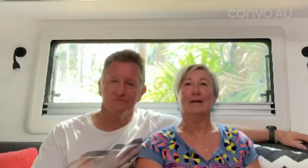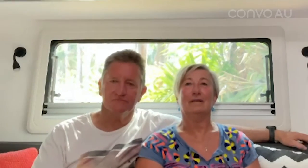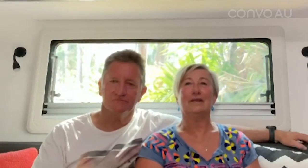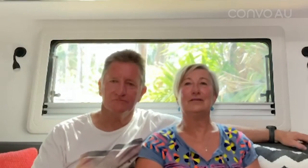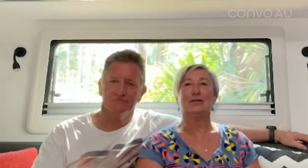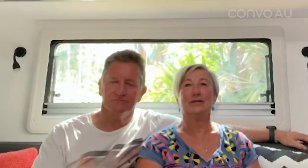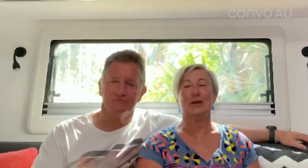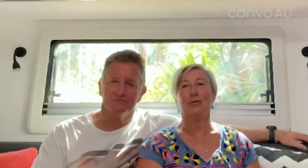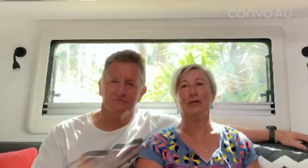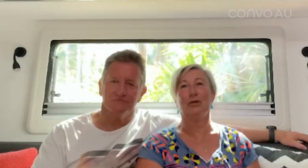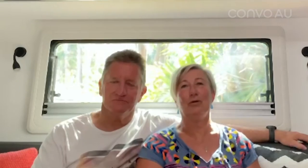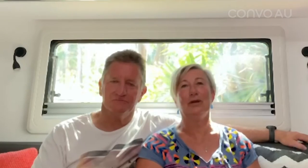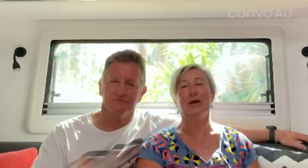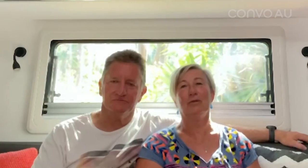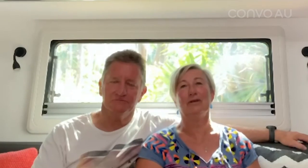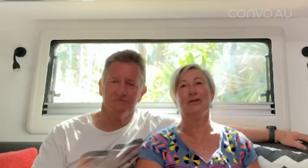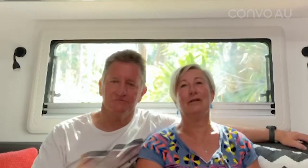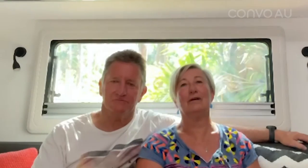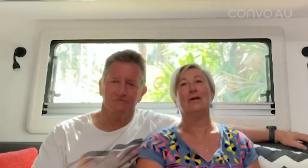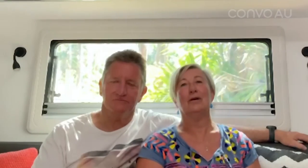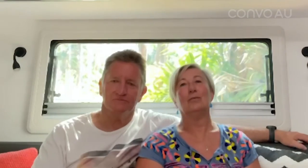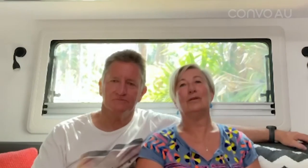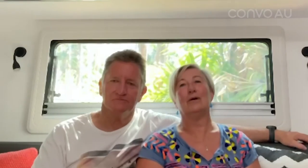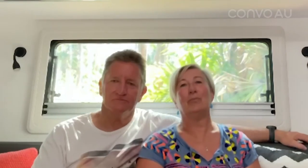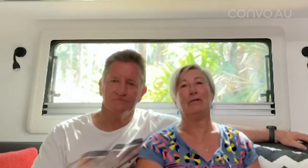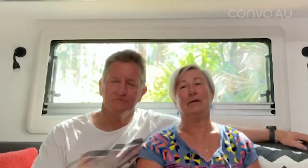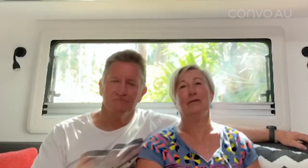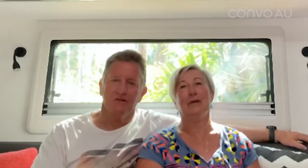This service helps us communicate with each other without barriers.